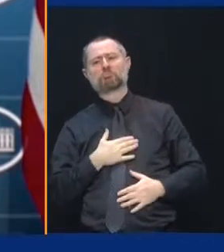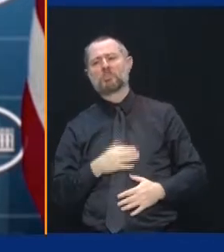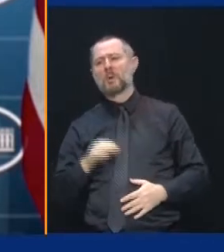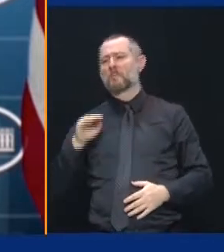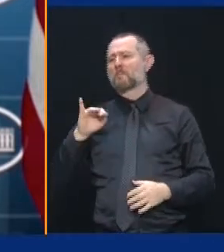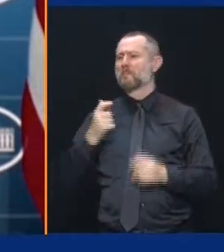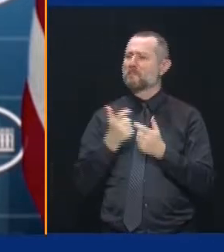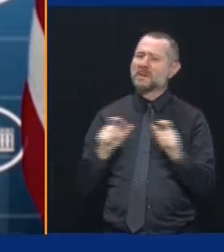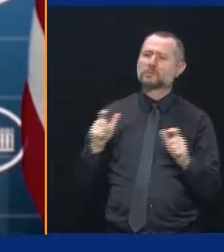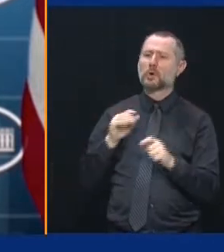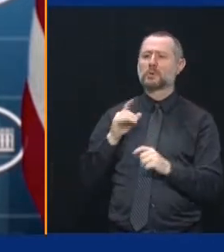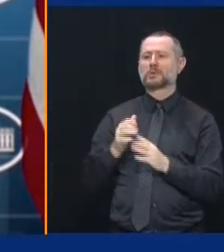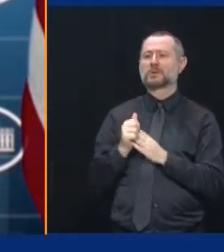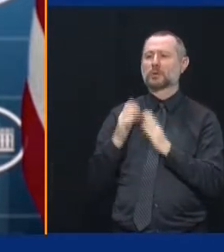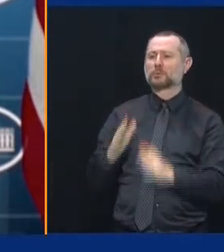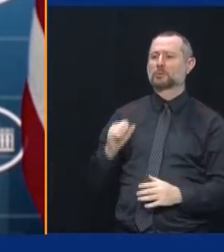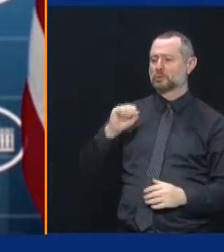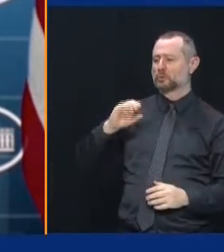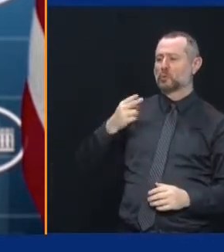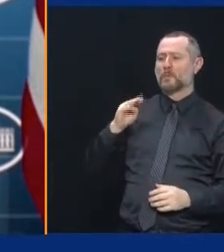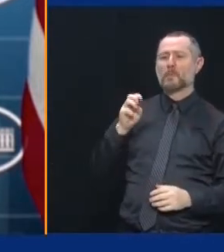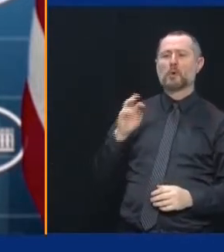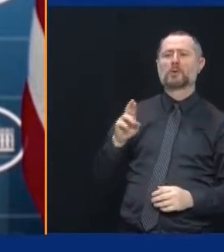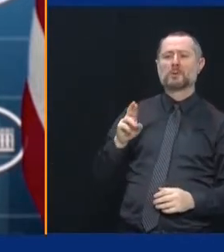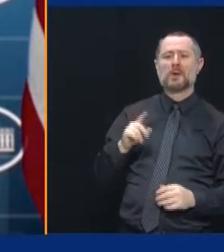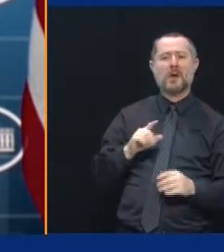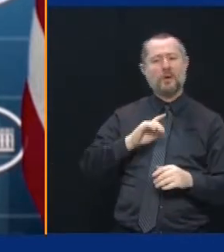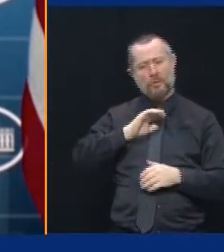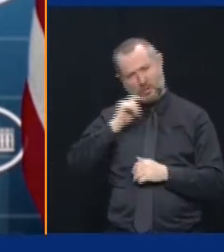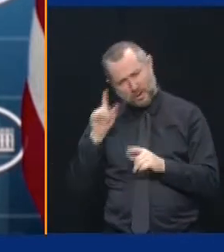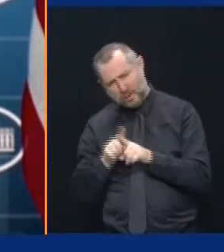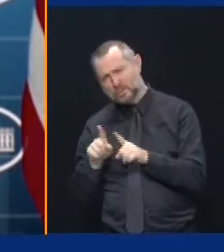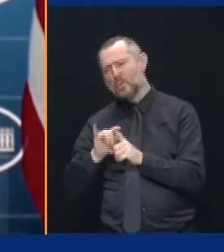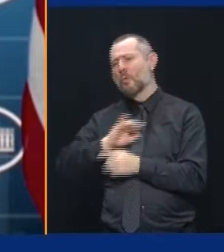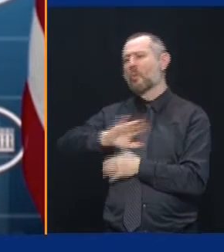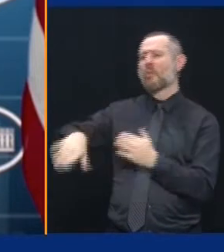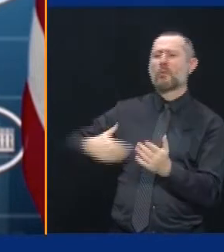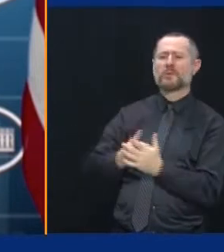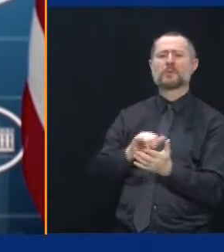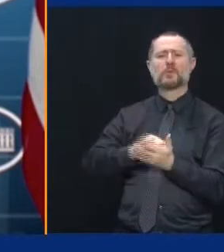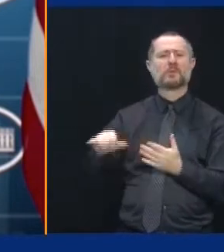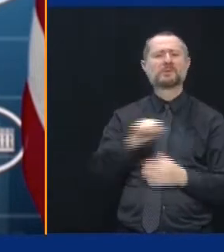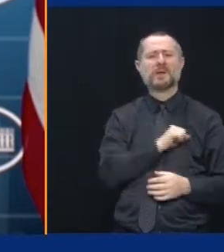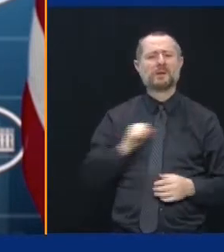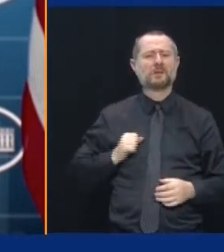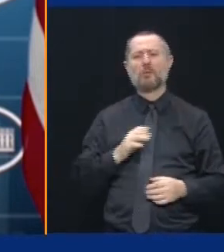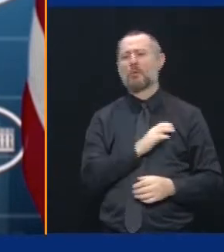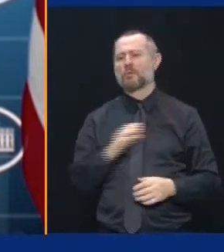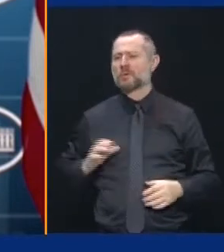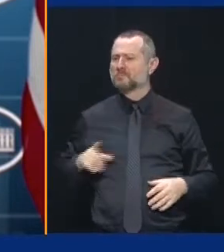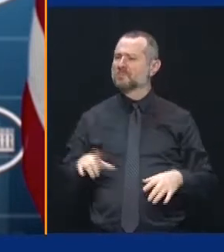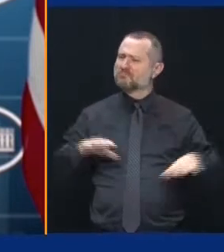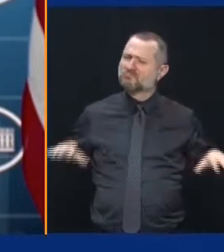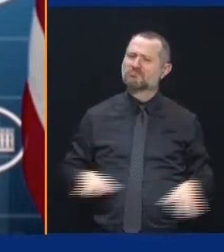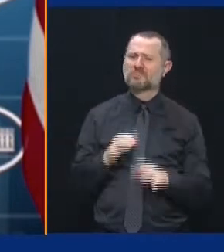FOR THEM EACH DAY. I ALSO APPRECIATE MAJORITY LEADER SCHUMER AND THE ENTIRE HELP IN THIS EFFORT.